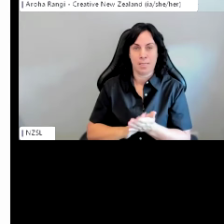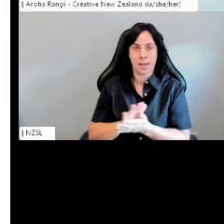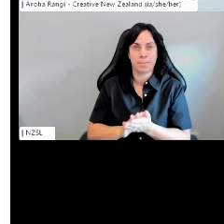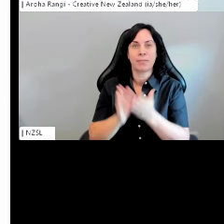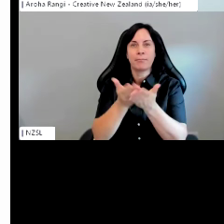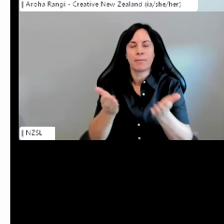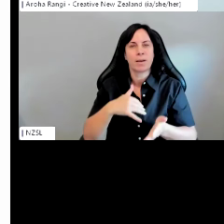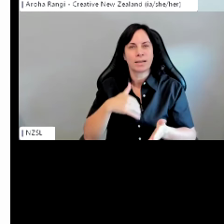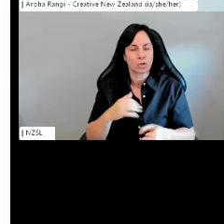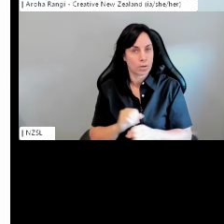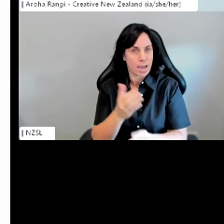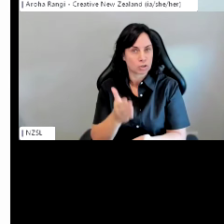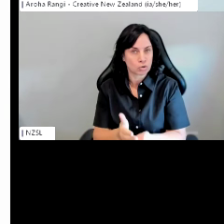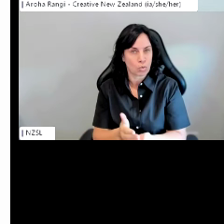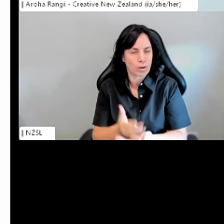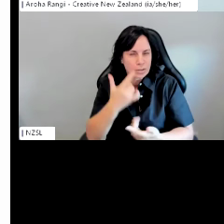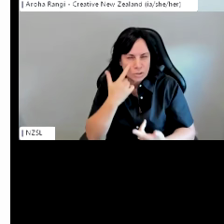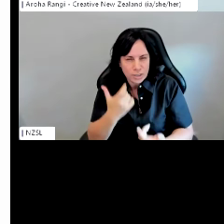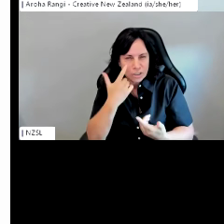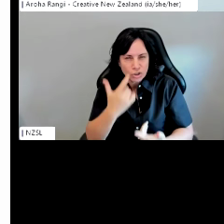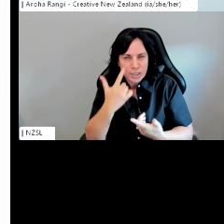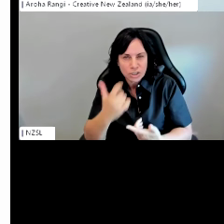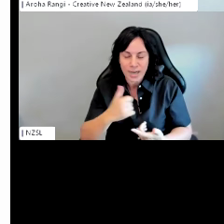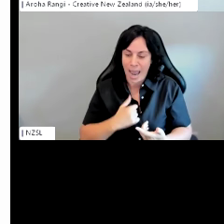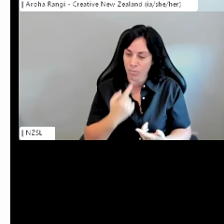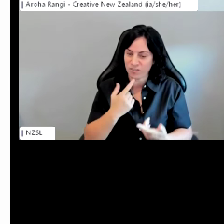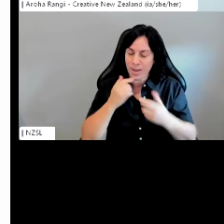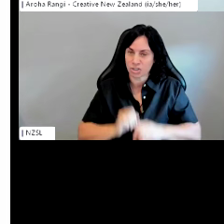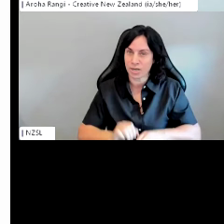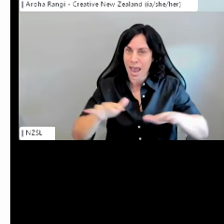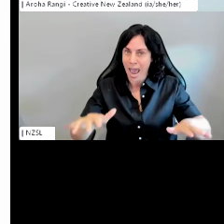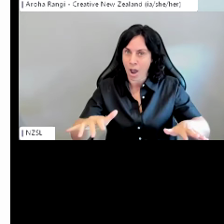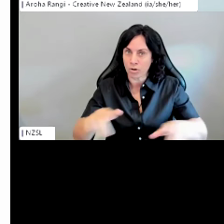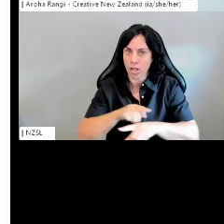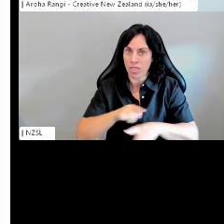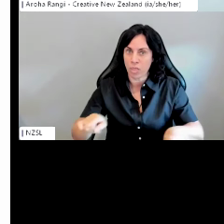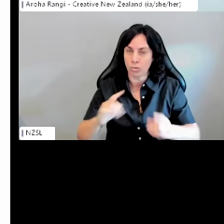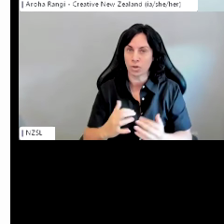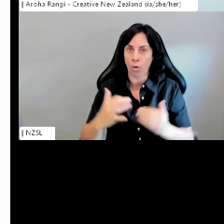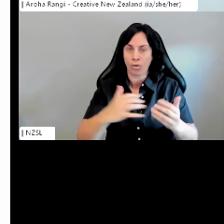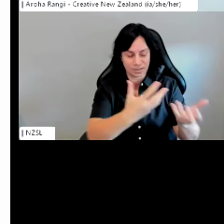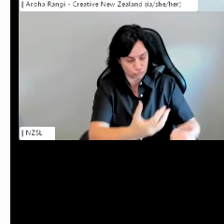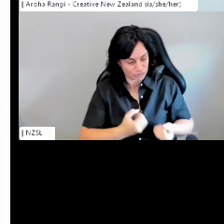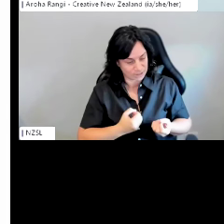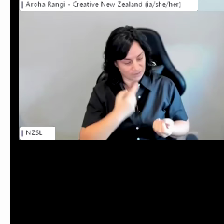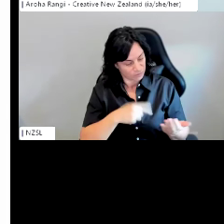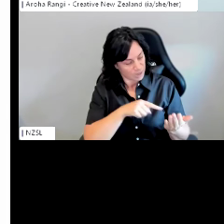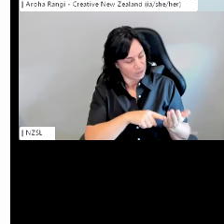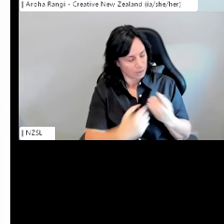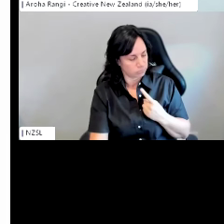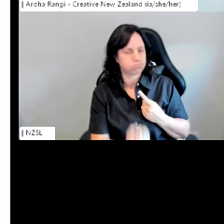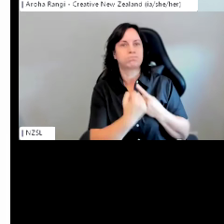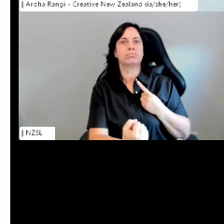that what you're transmitting is being received by your target audiences as having this power.